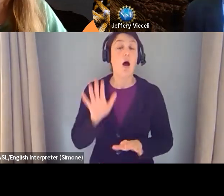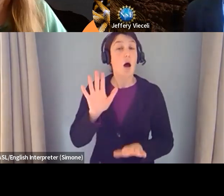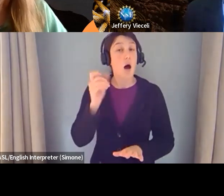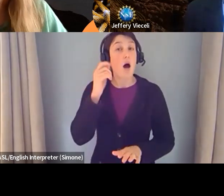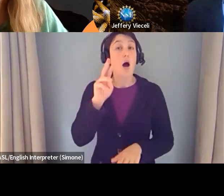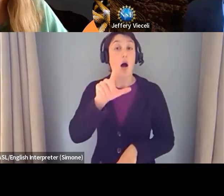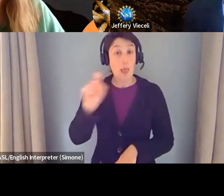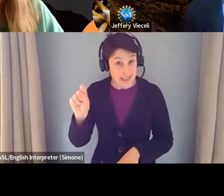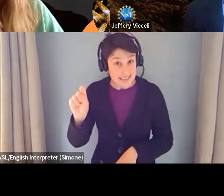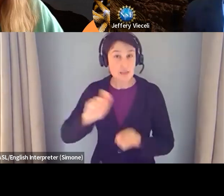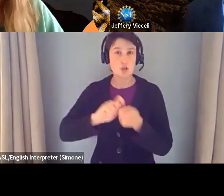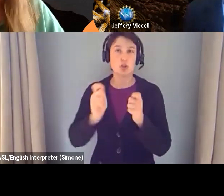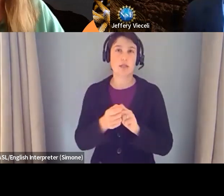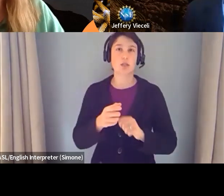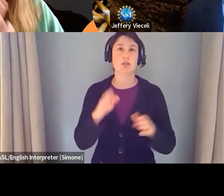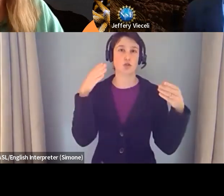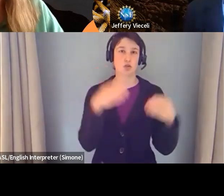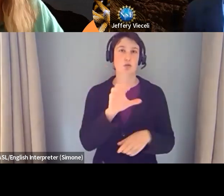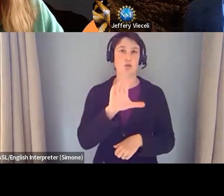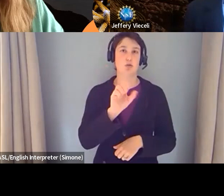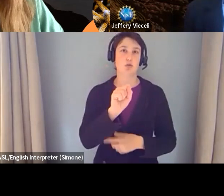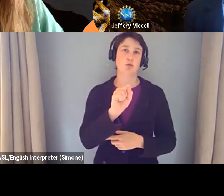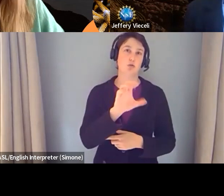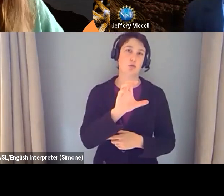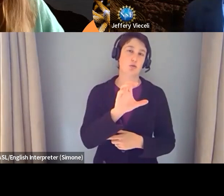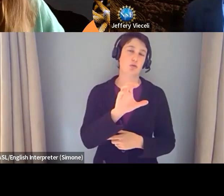of work, or number of participants served, or, you know, all of the other things.